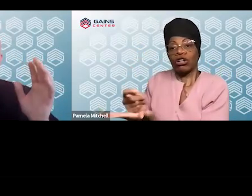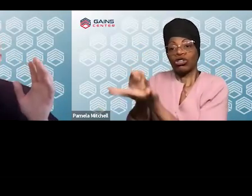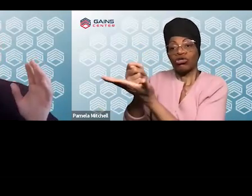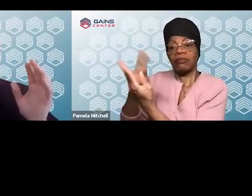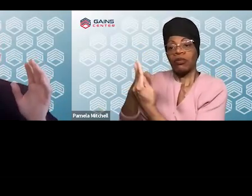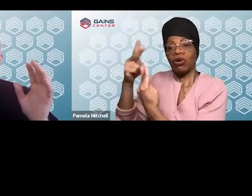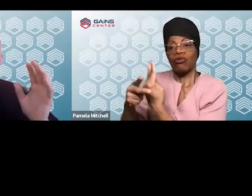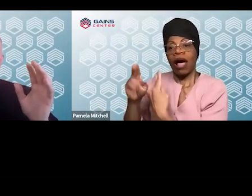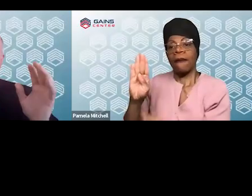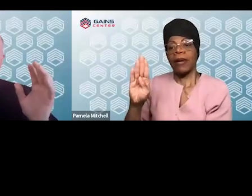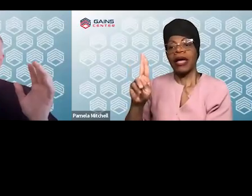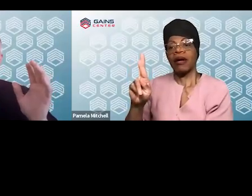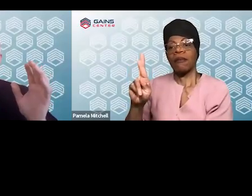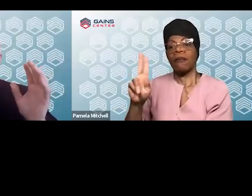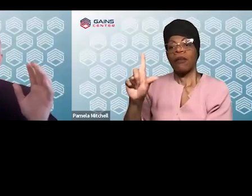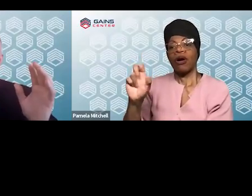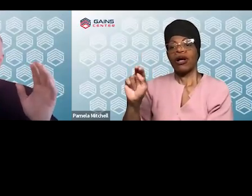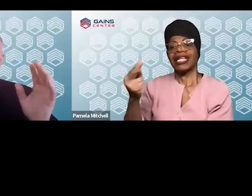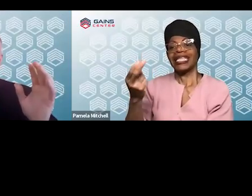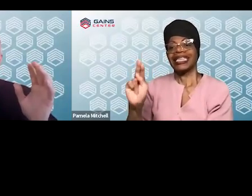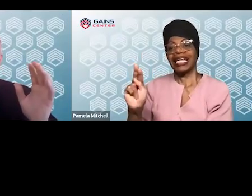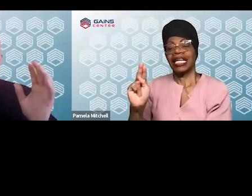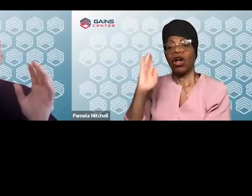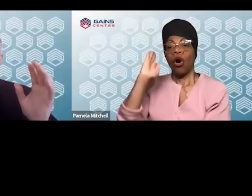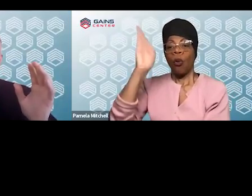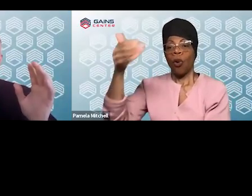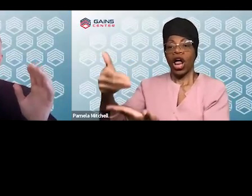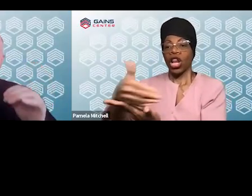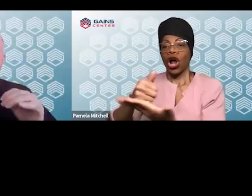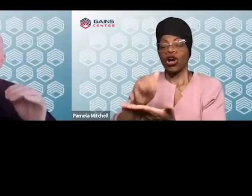they'll earn a $25 reinforcer.